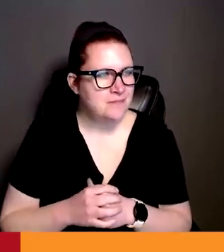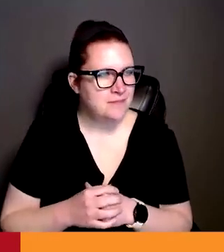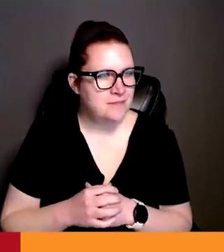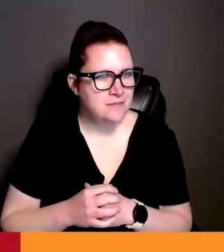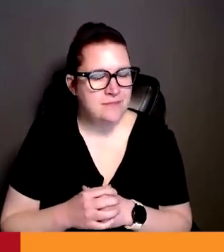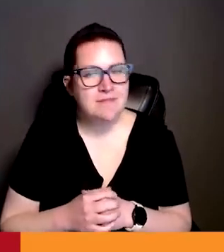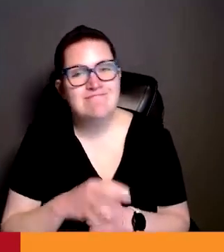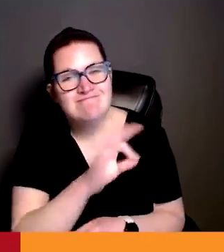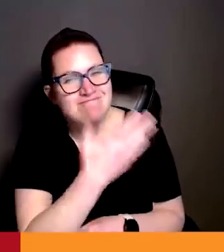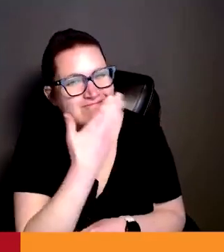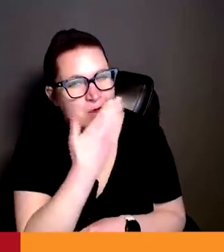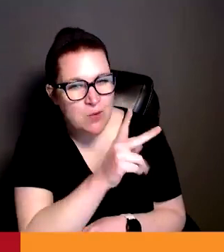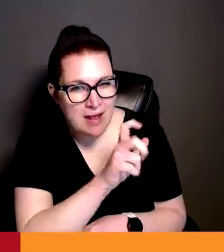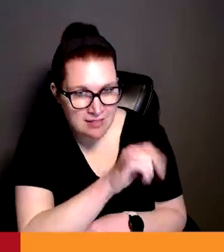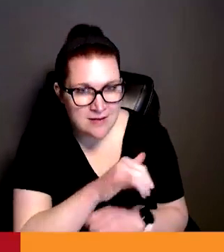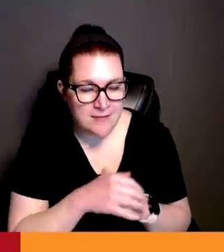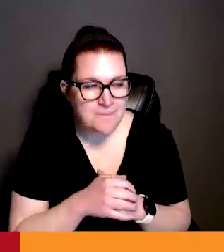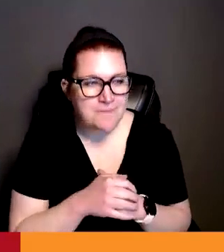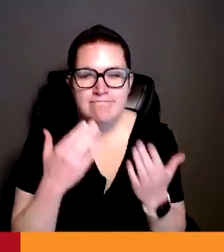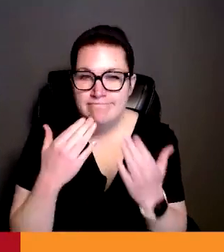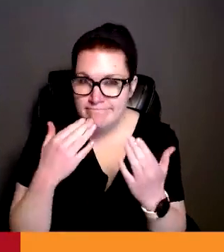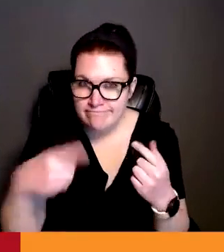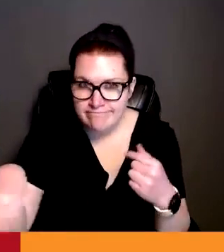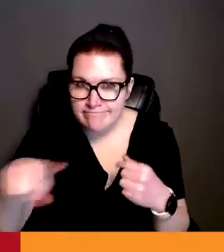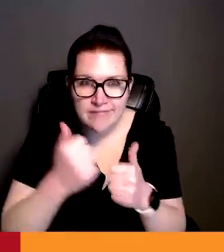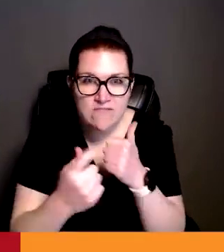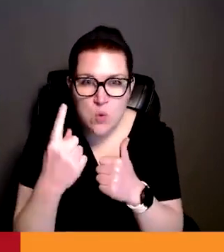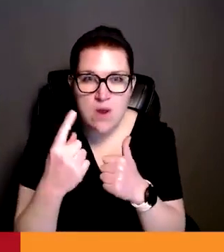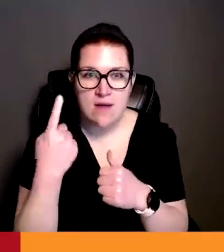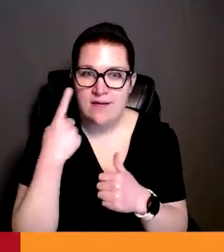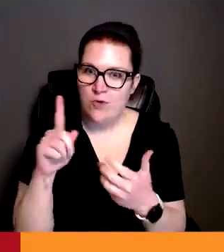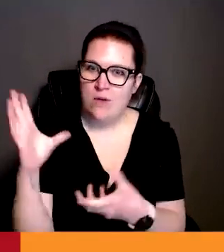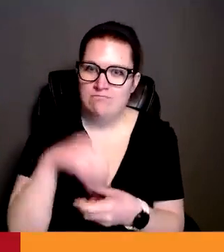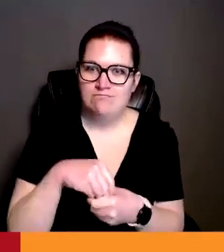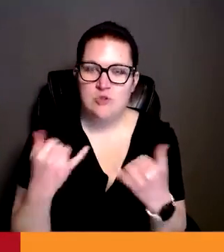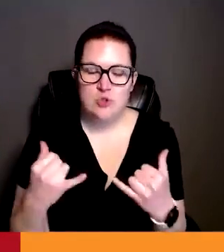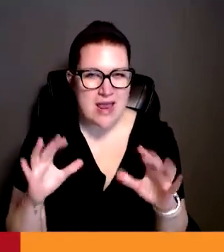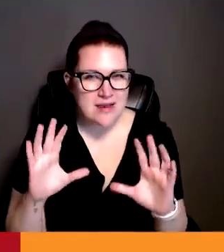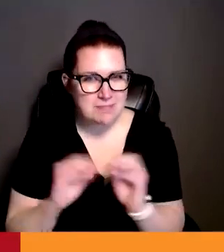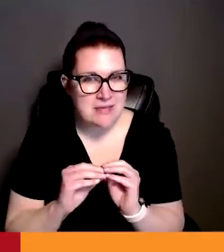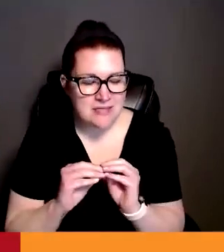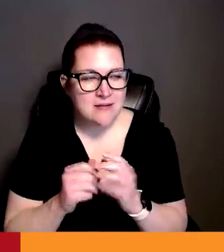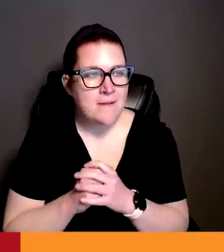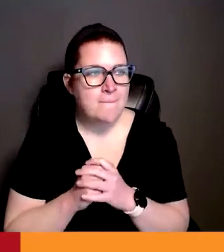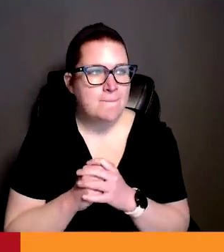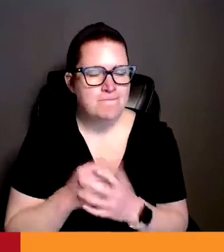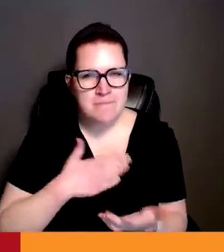[Jennifer Johnson]: Thank you, Kelly. And, thank you all for being on today's webinar. And, I'm glad that you're able to join us